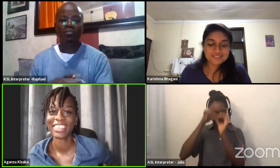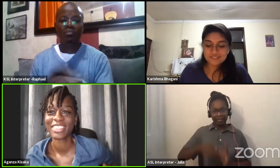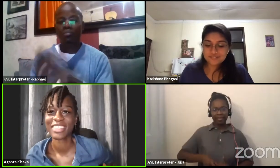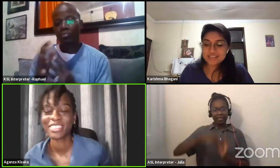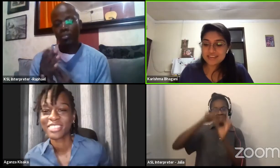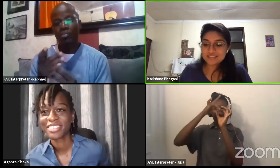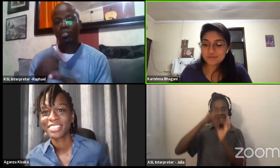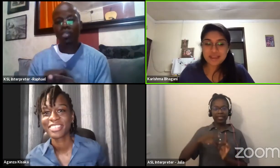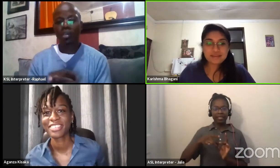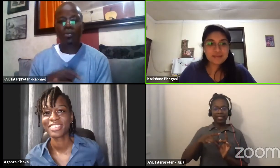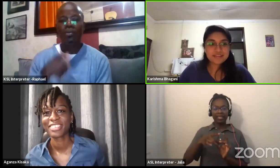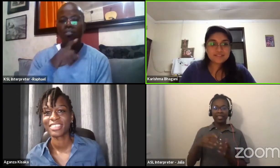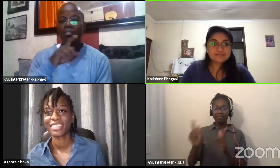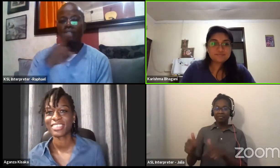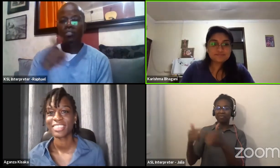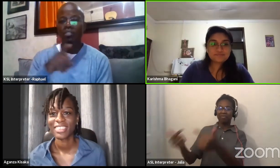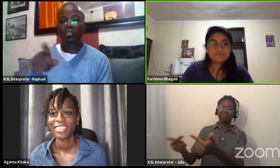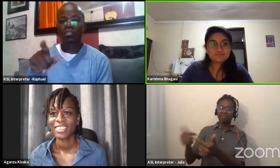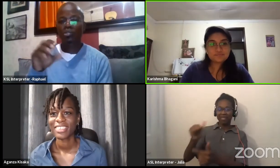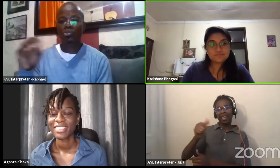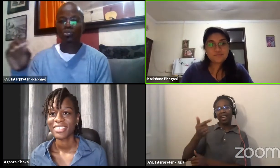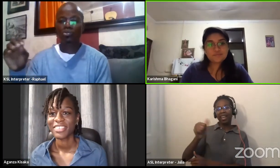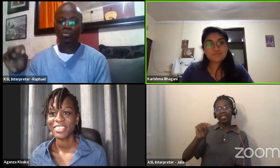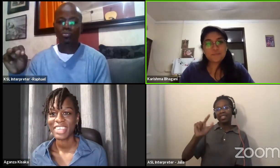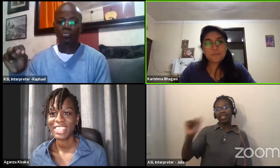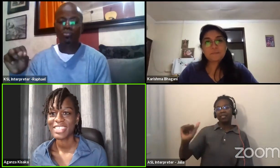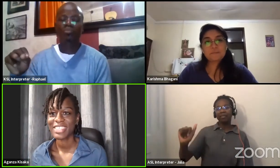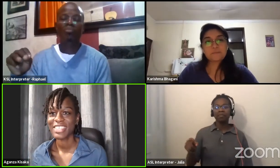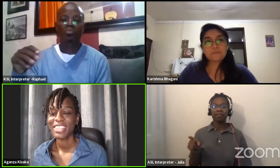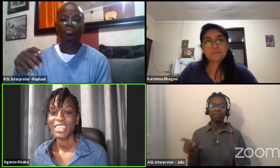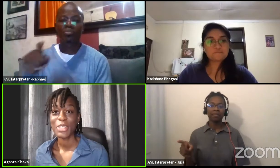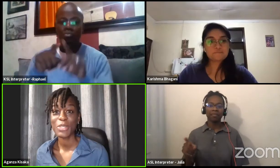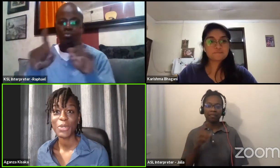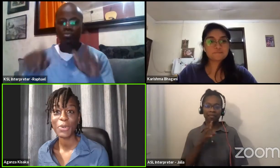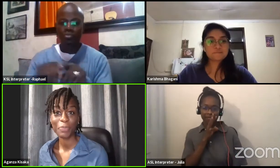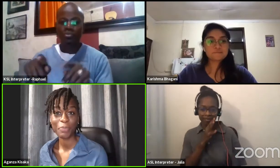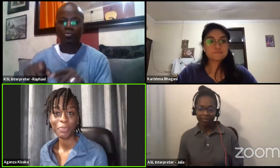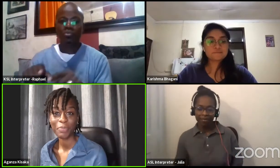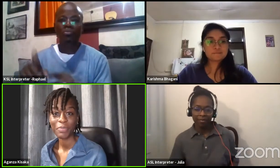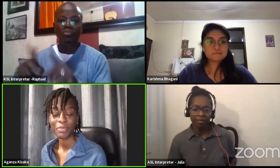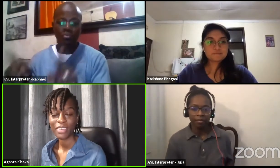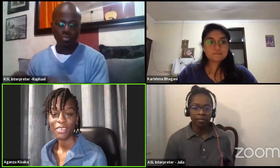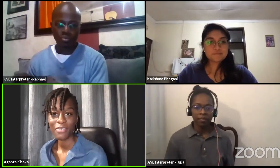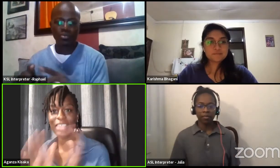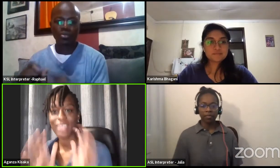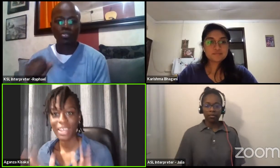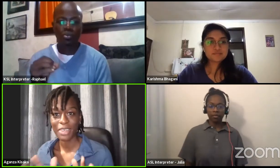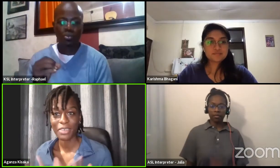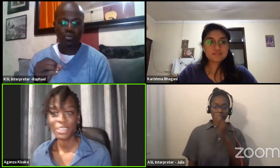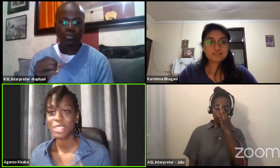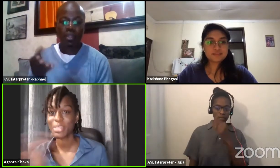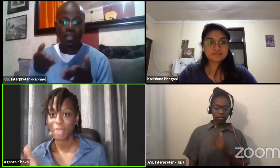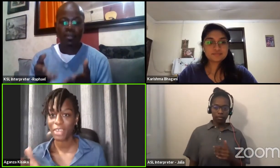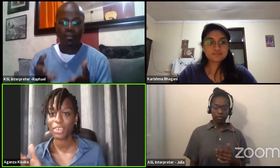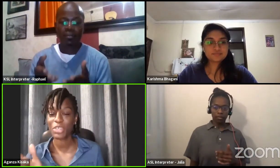So take us away my dear. Great, so right now Karishma is going